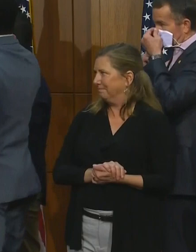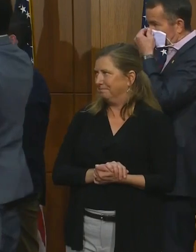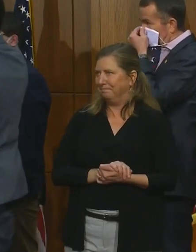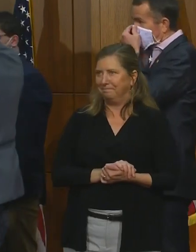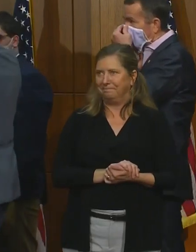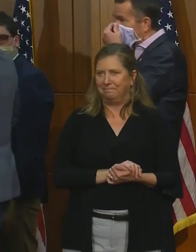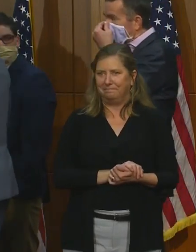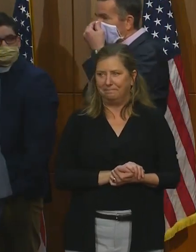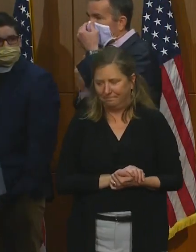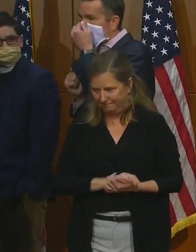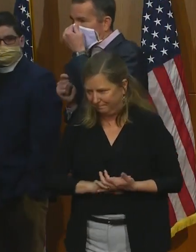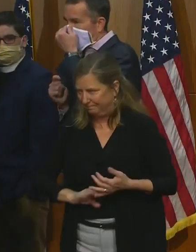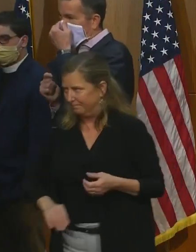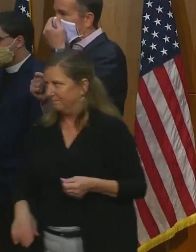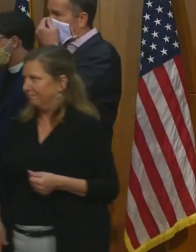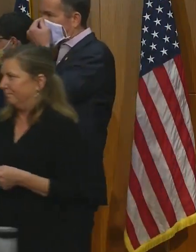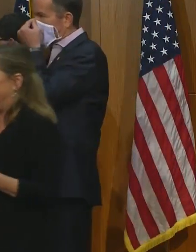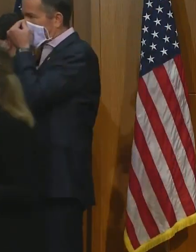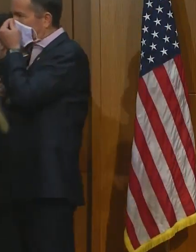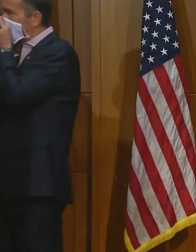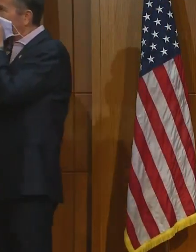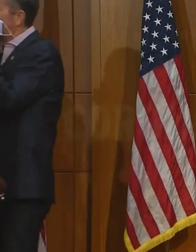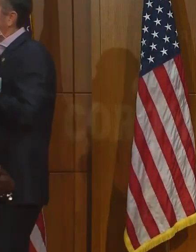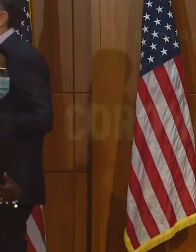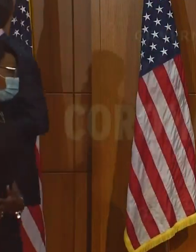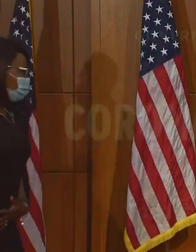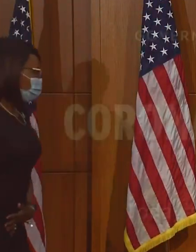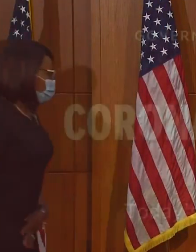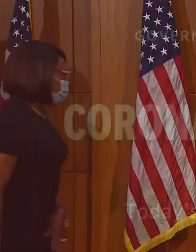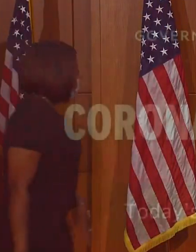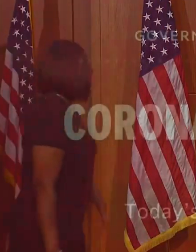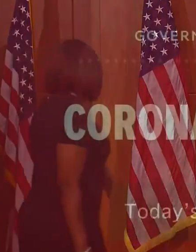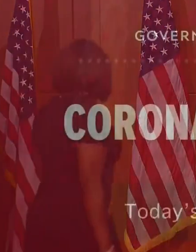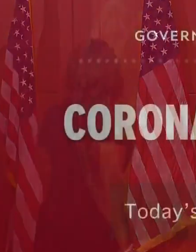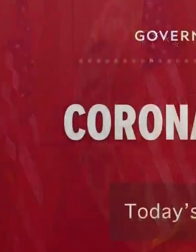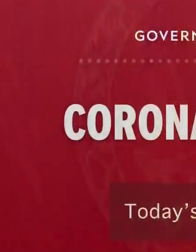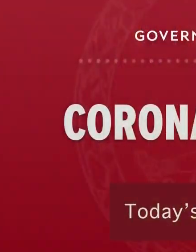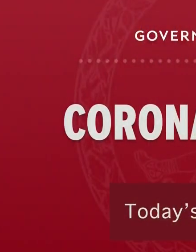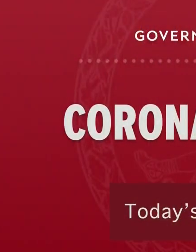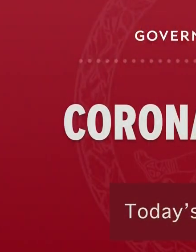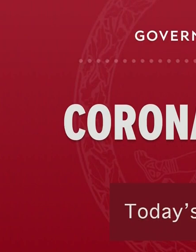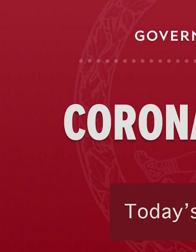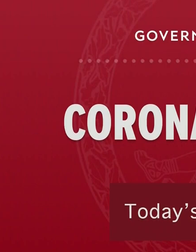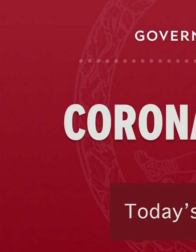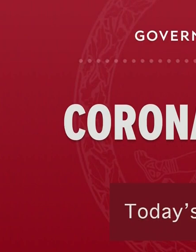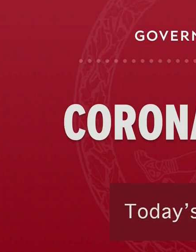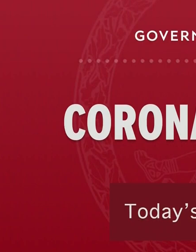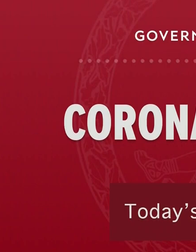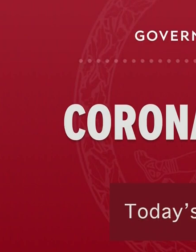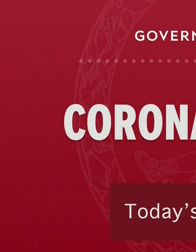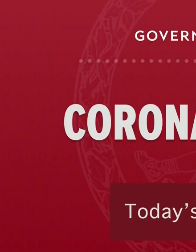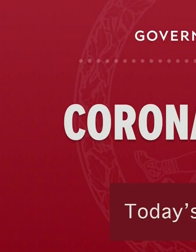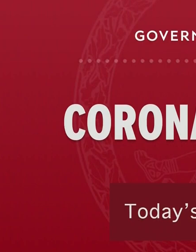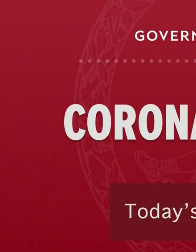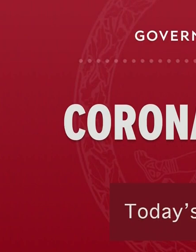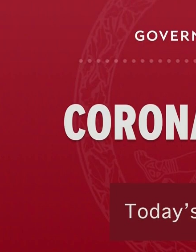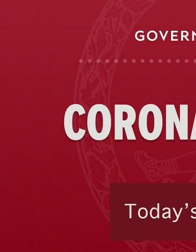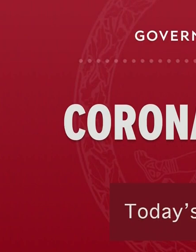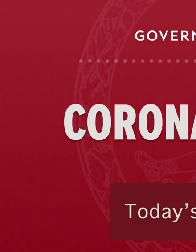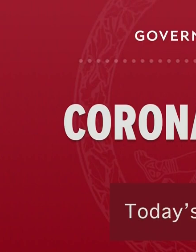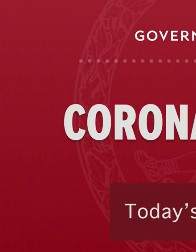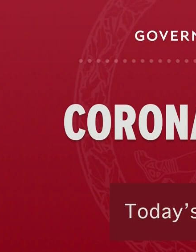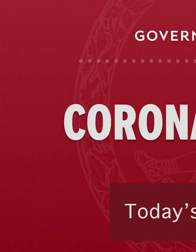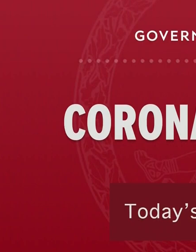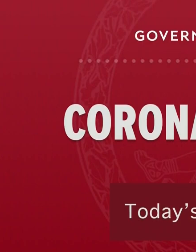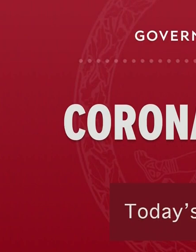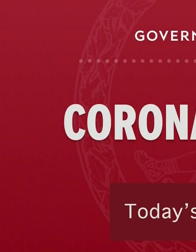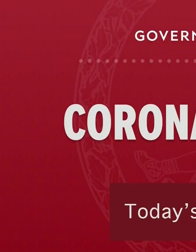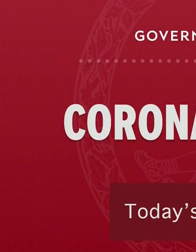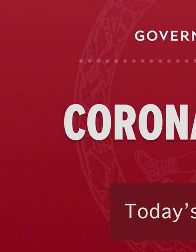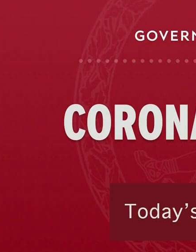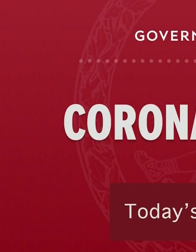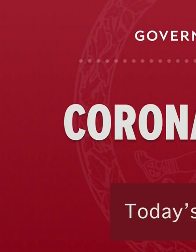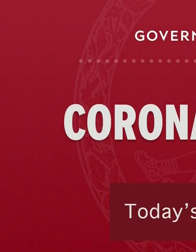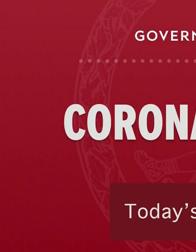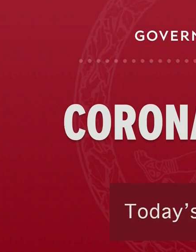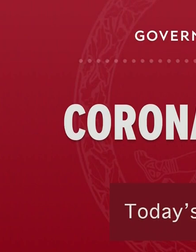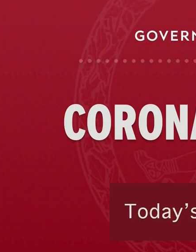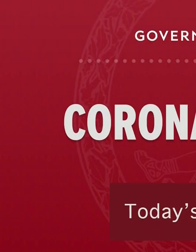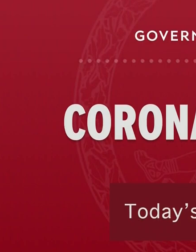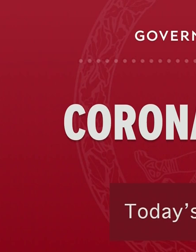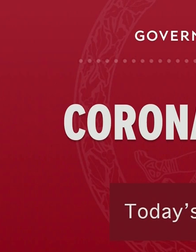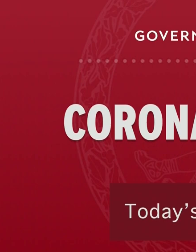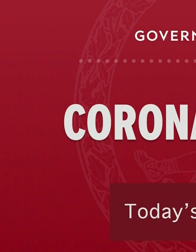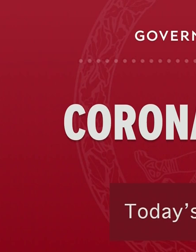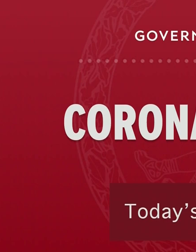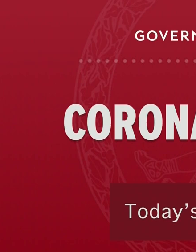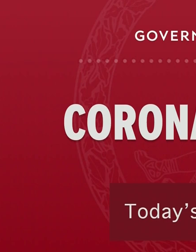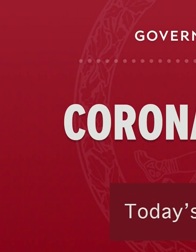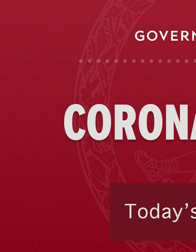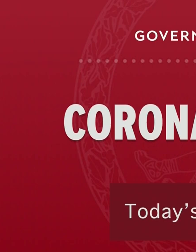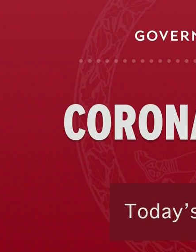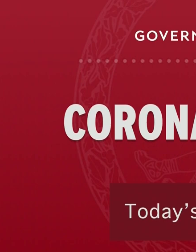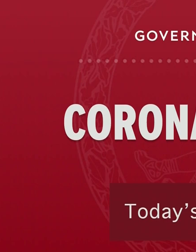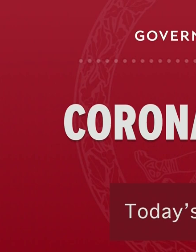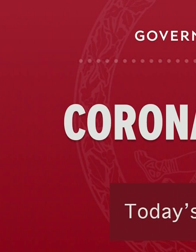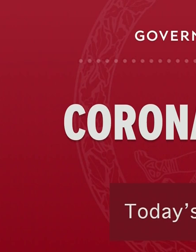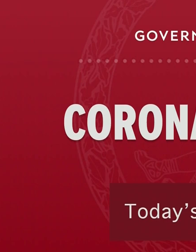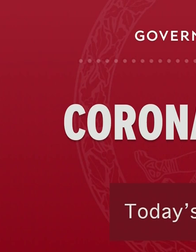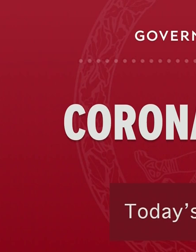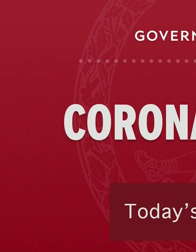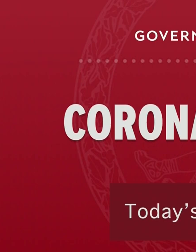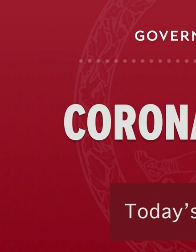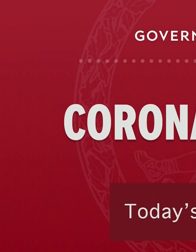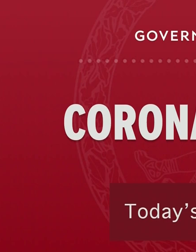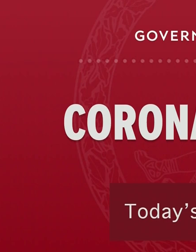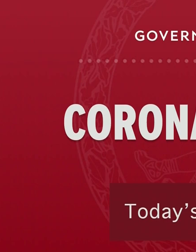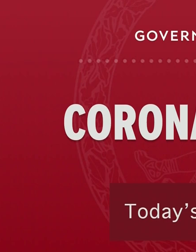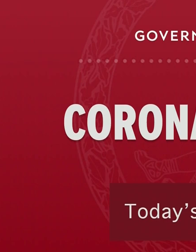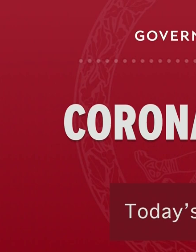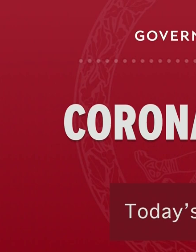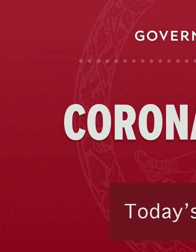THANK YOU.